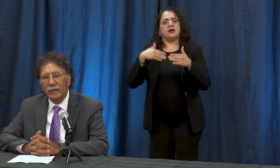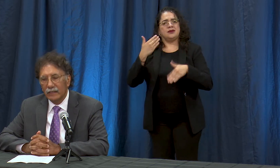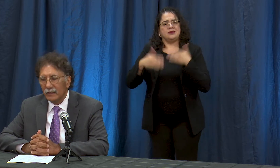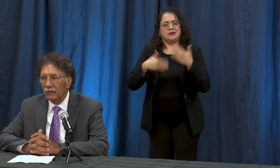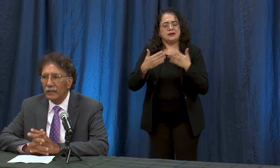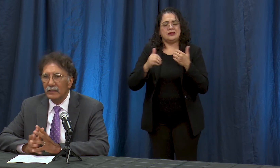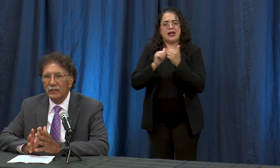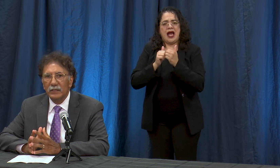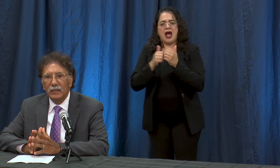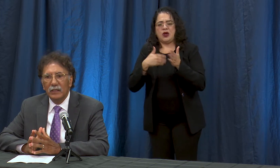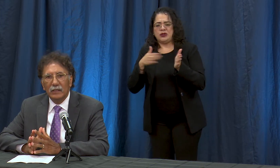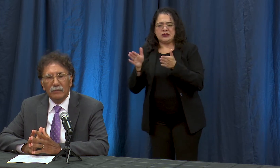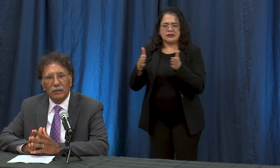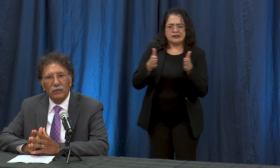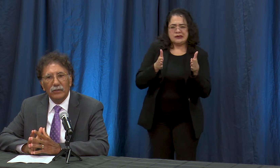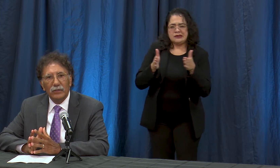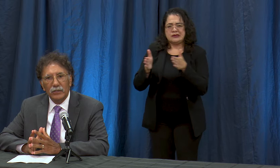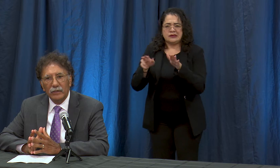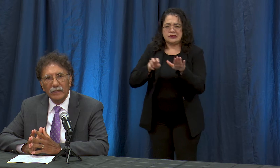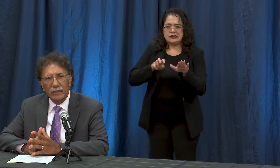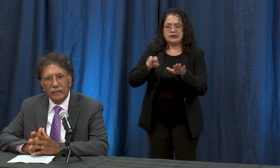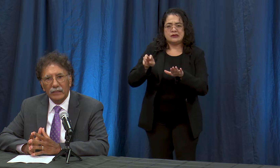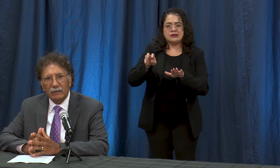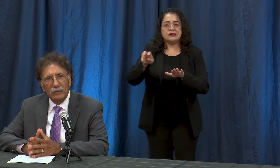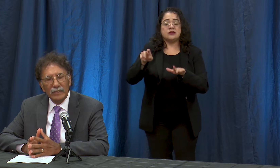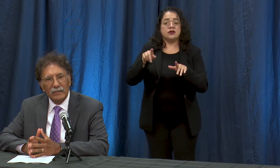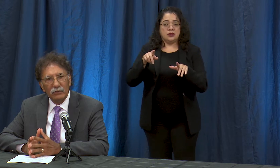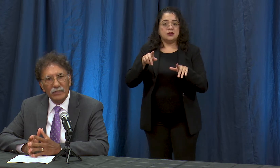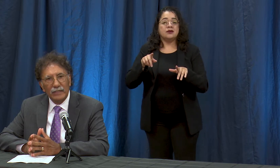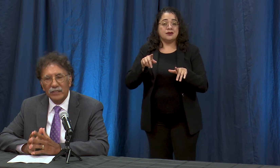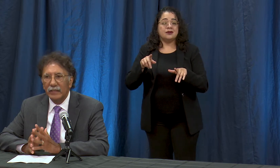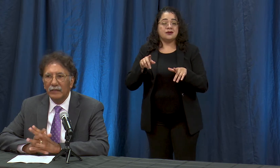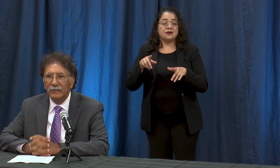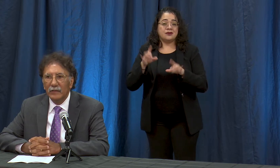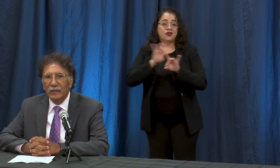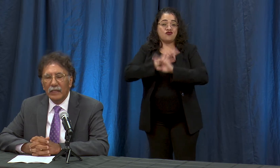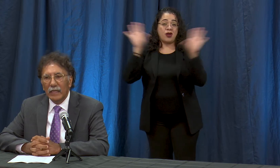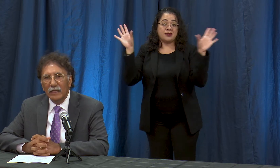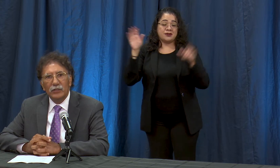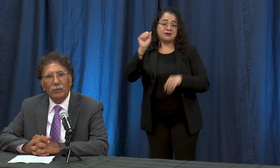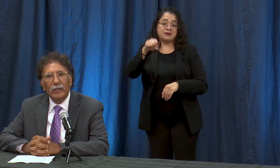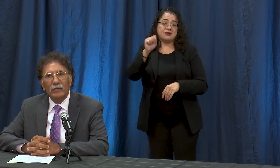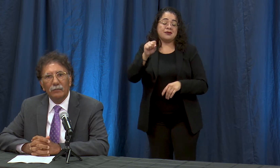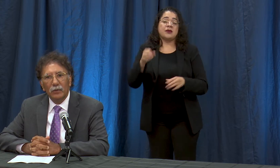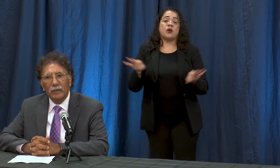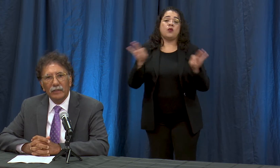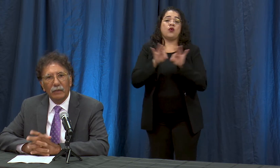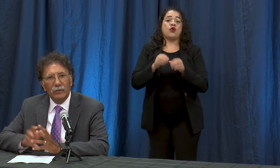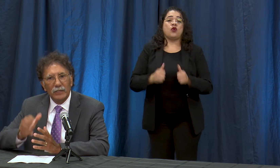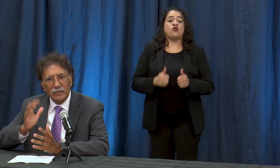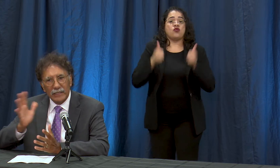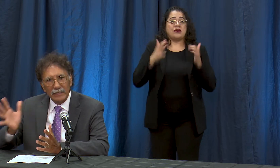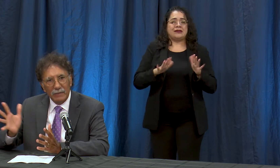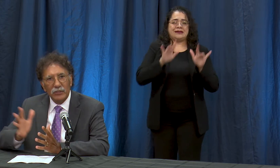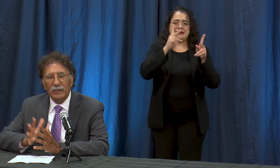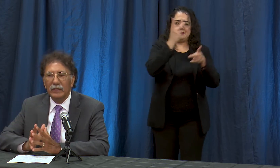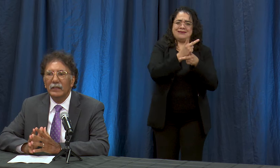crisis but of course assuring that as residents we stay safe and supporting the port that were such as mentioned a